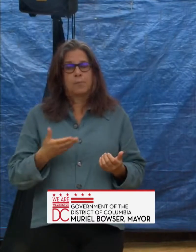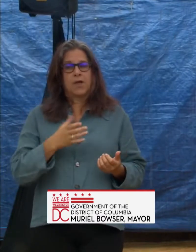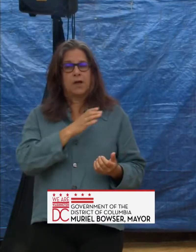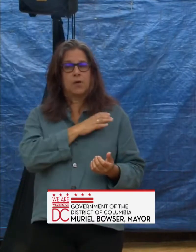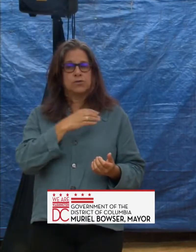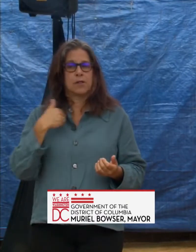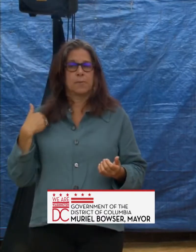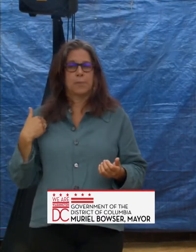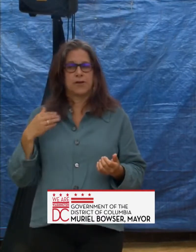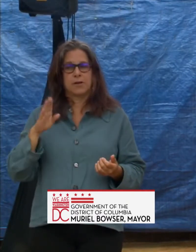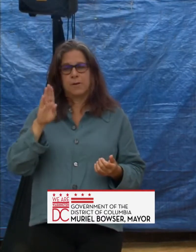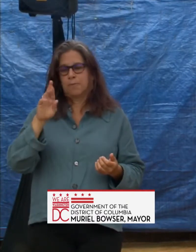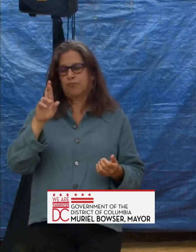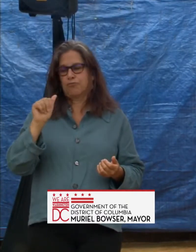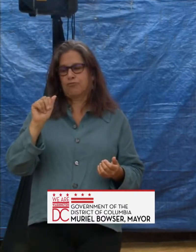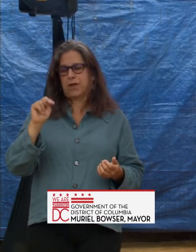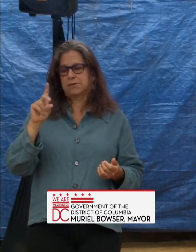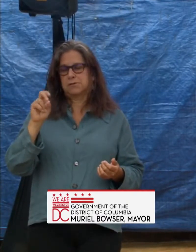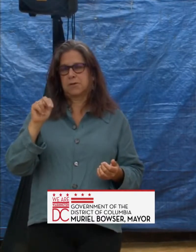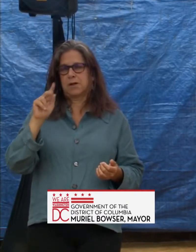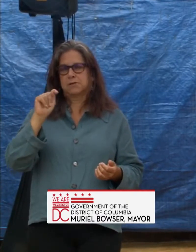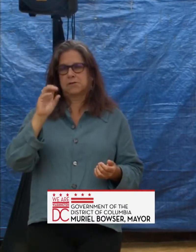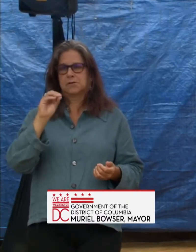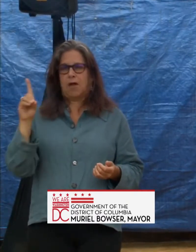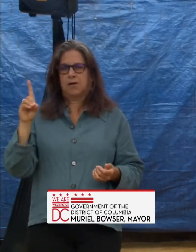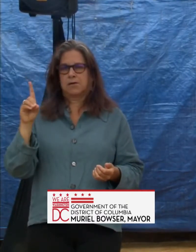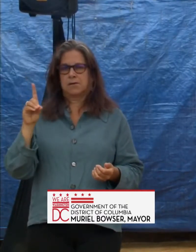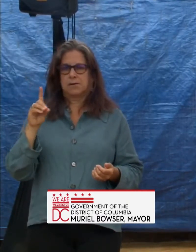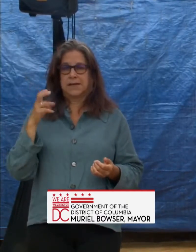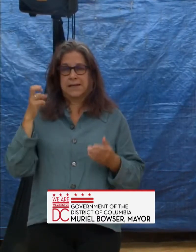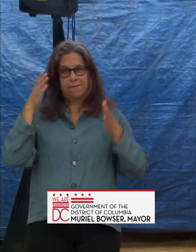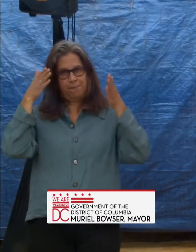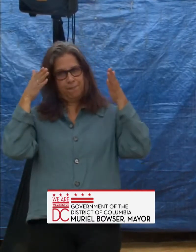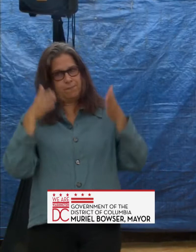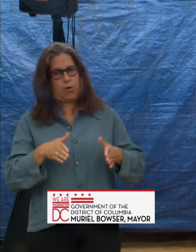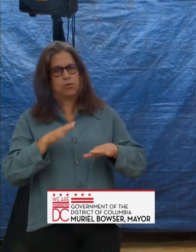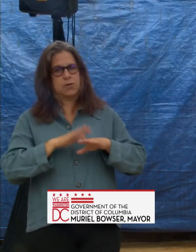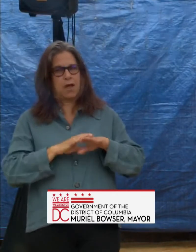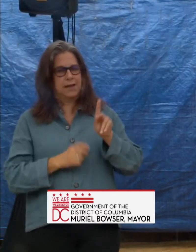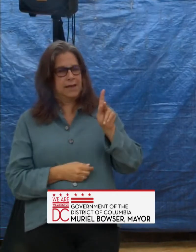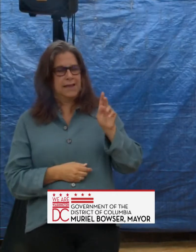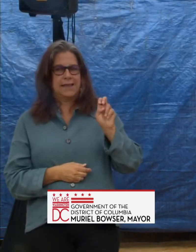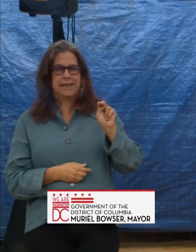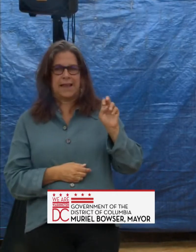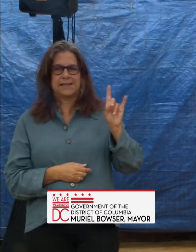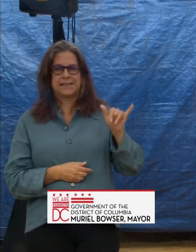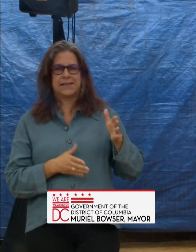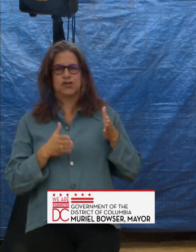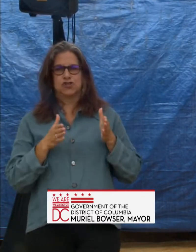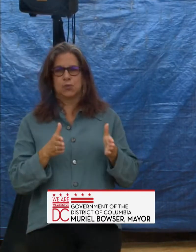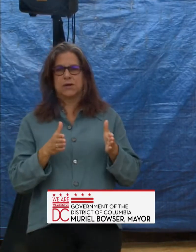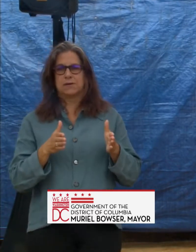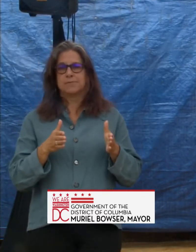HAS BEEN SO FOCUSED ON KENNEDY STREET AND SO FOCUSED ON MAKING LIFE BETTER FOR WARD 4 FAMILIES.